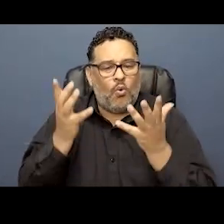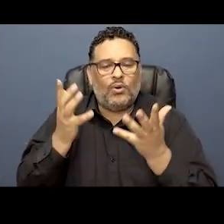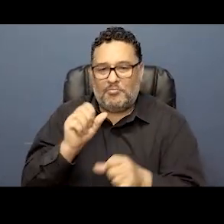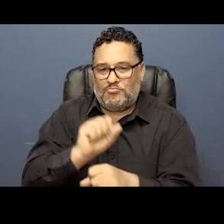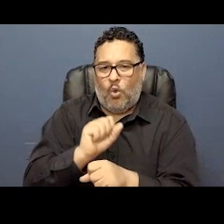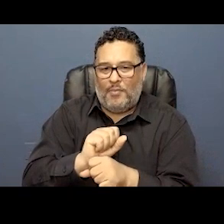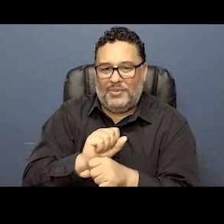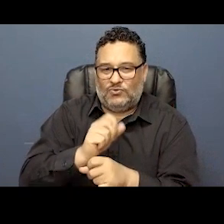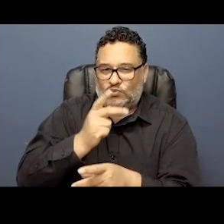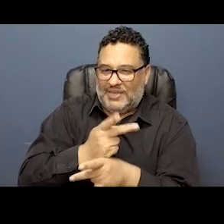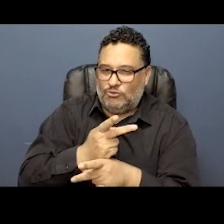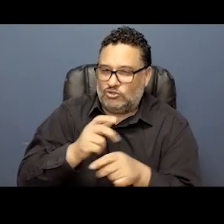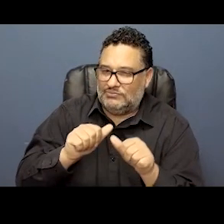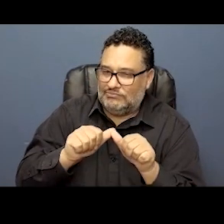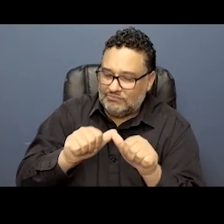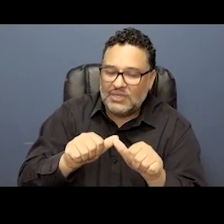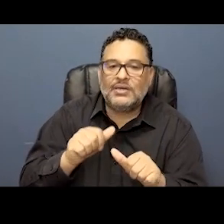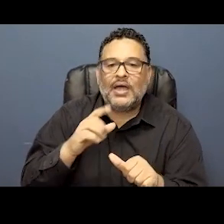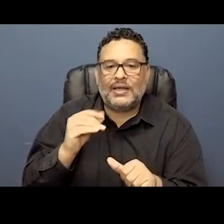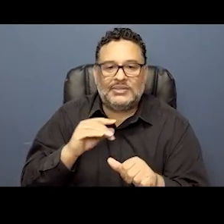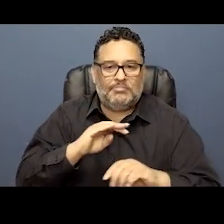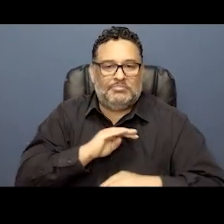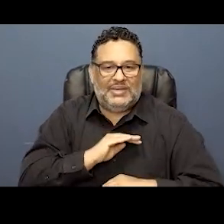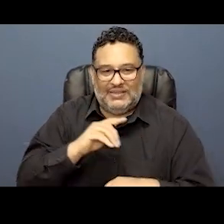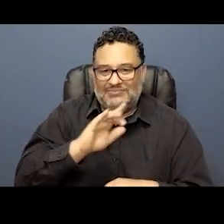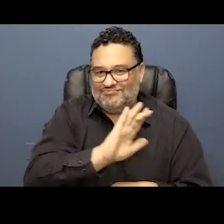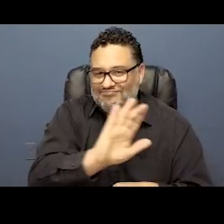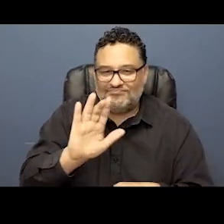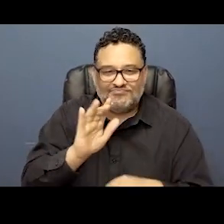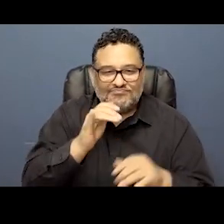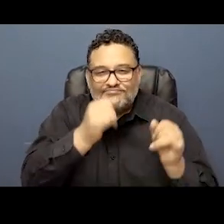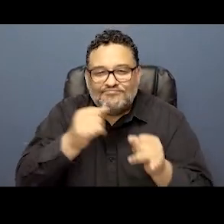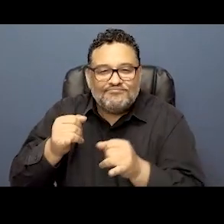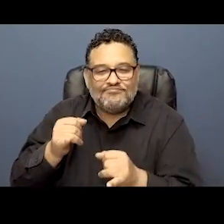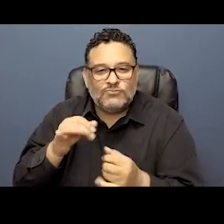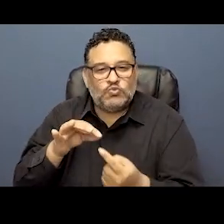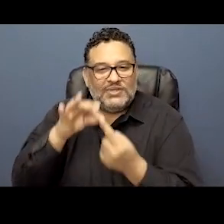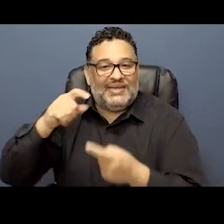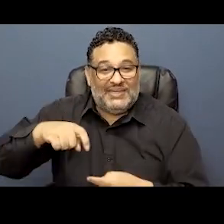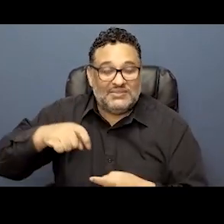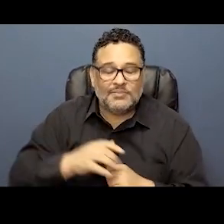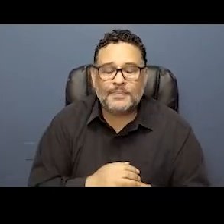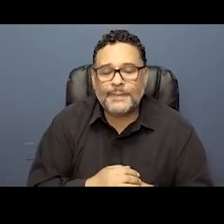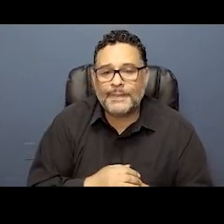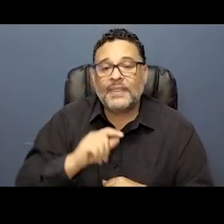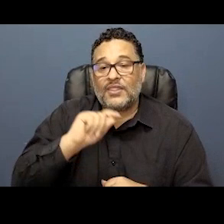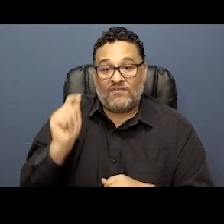of each unique job seeker. Therefore, the DIVE-VRT curriculum has four core